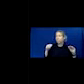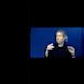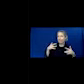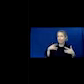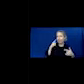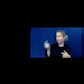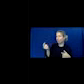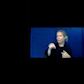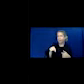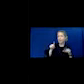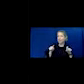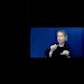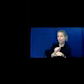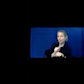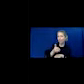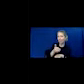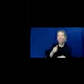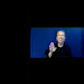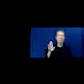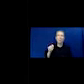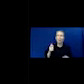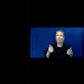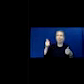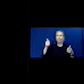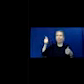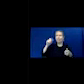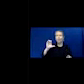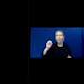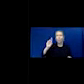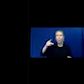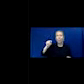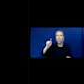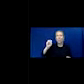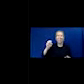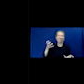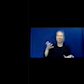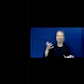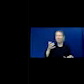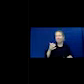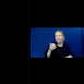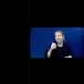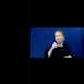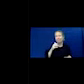the corporate offices, things got hung up. We weren't able to follow through with that.